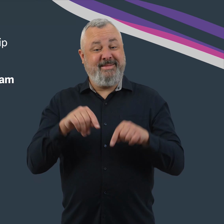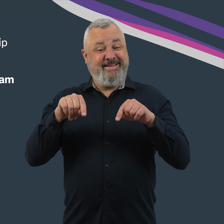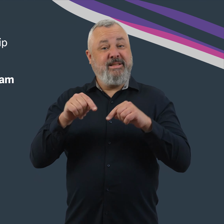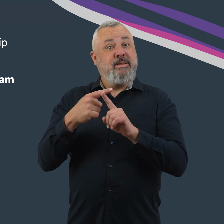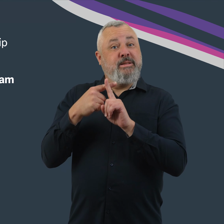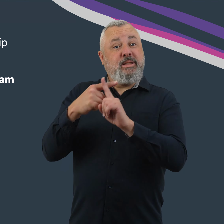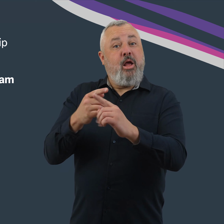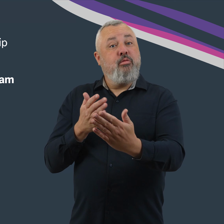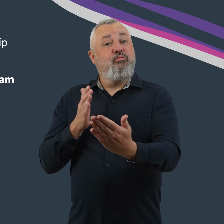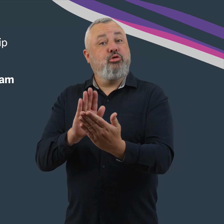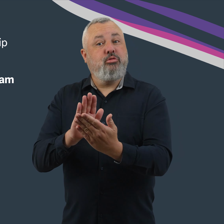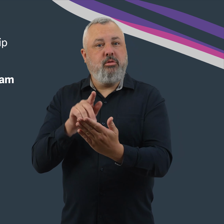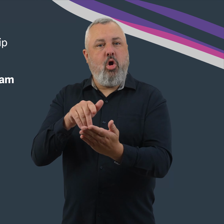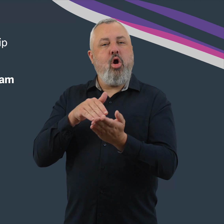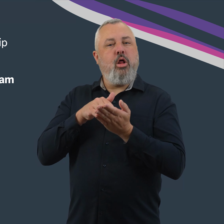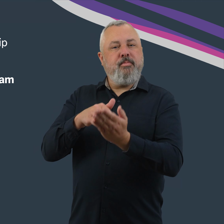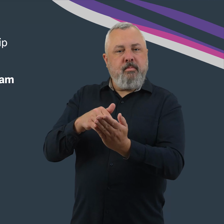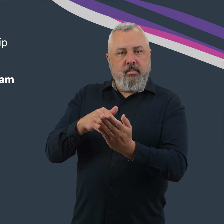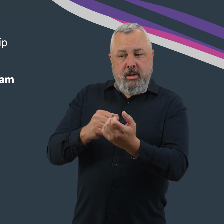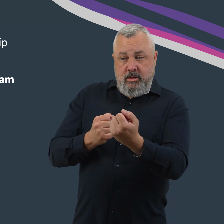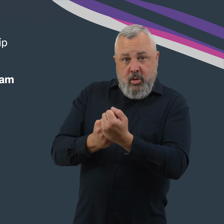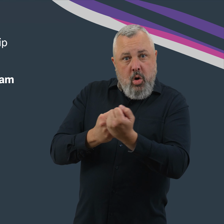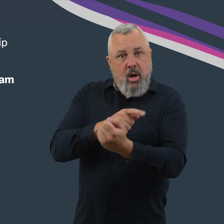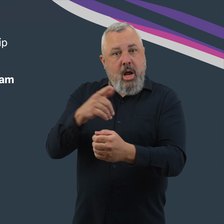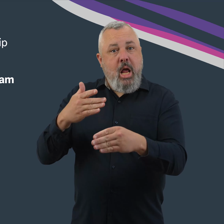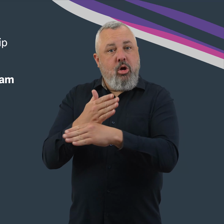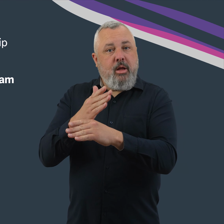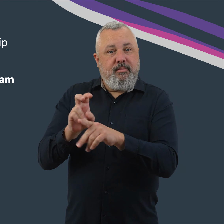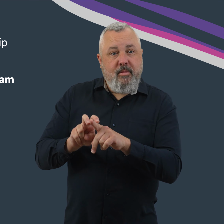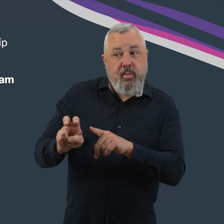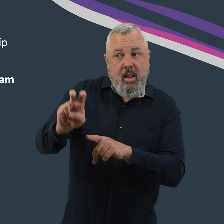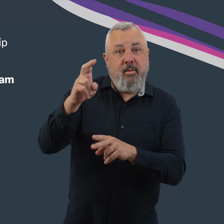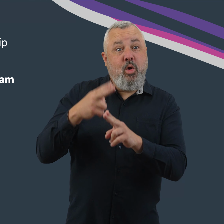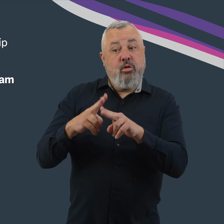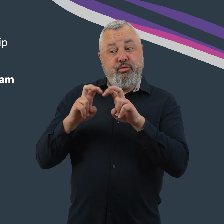Through this targeted approach, the program supports the career pathways of researchers